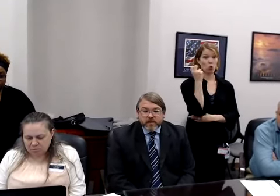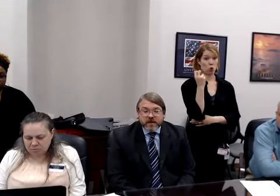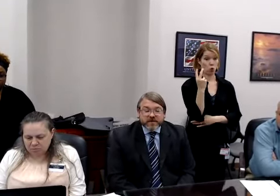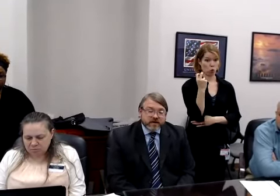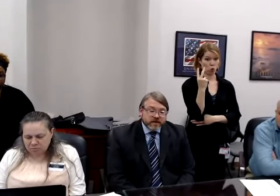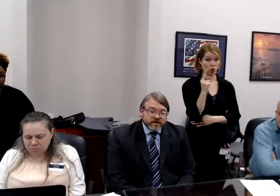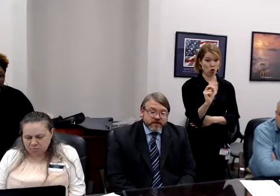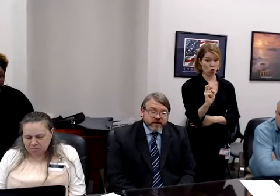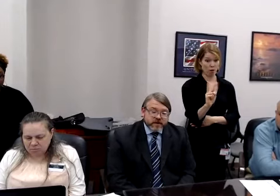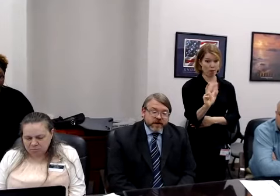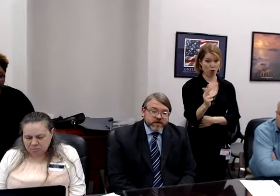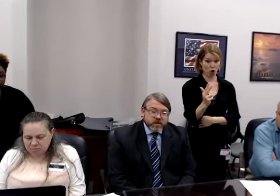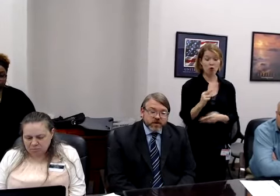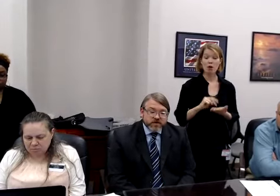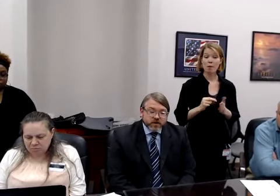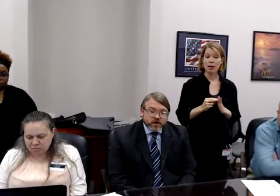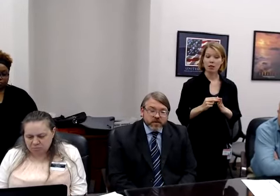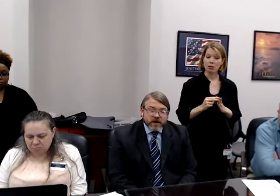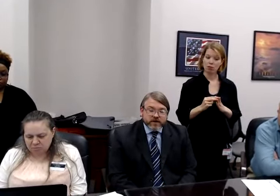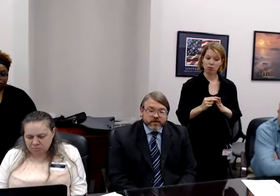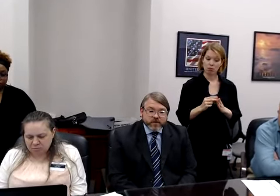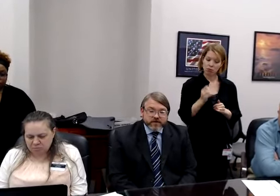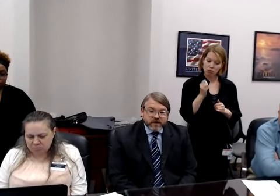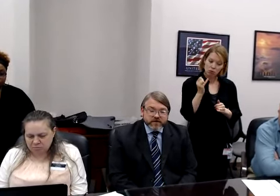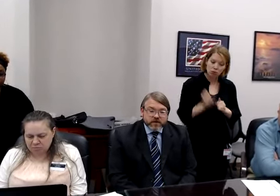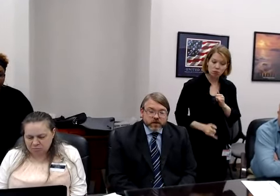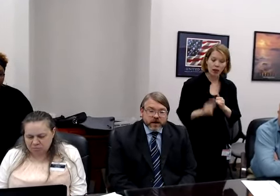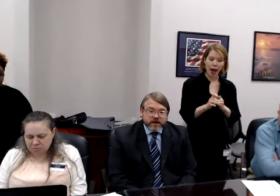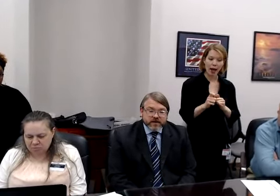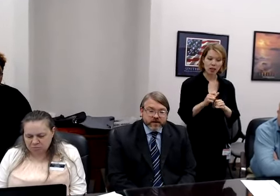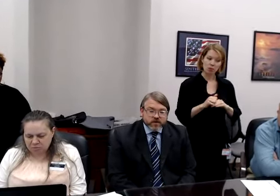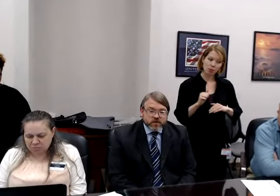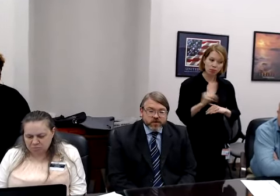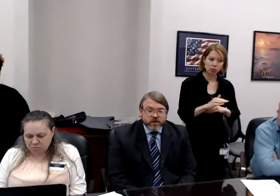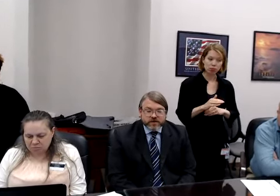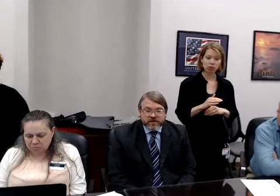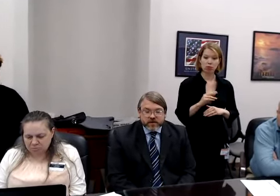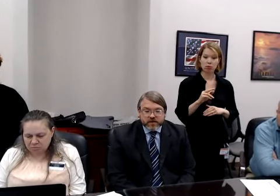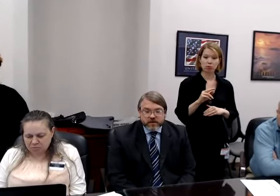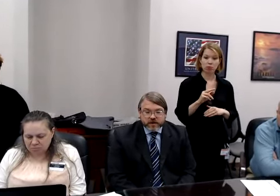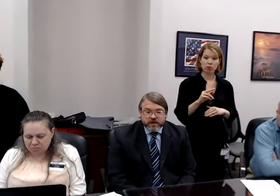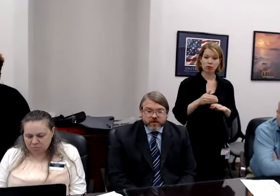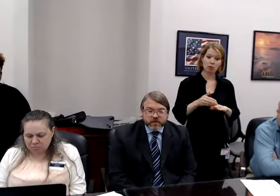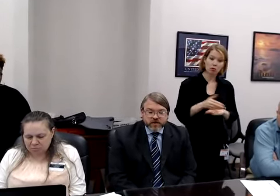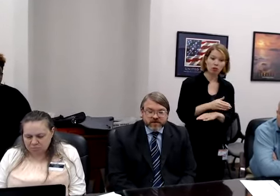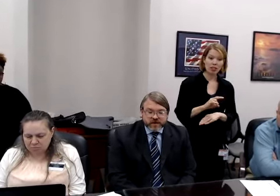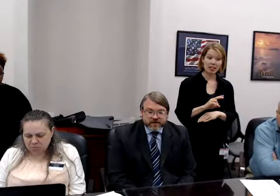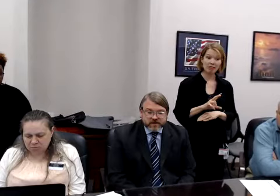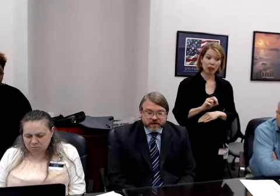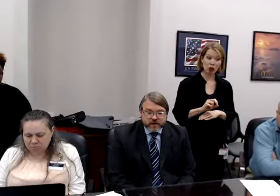That means it either has to be postmarked by November fifth or hand delivered before 7:30 on November sixth.